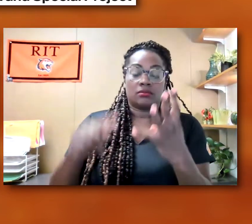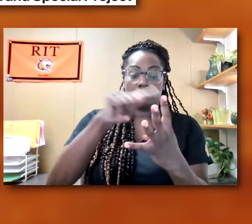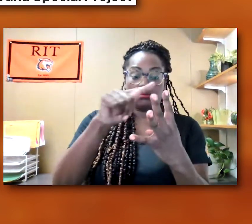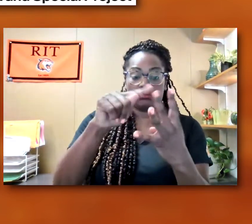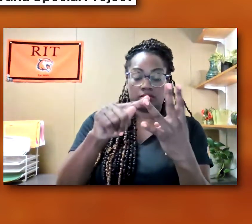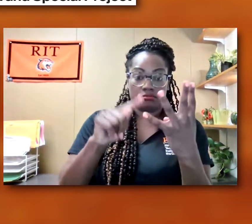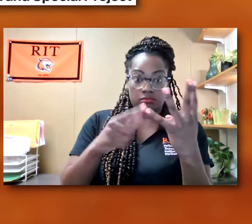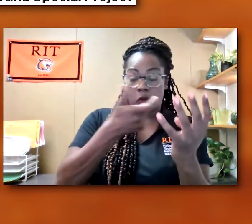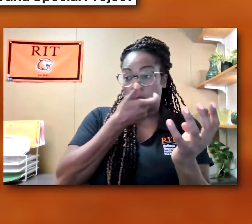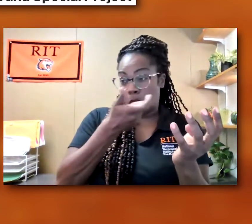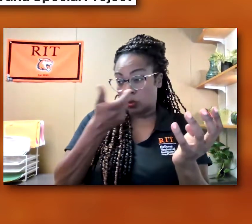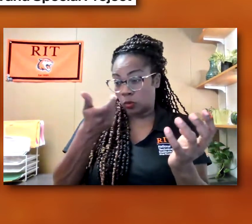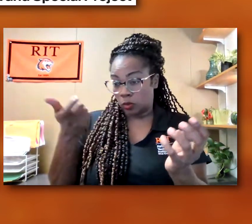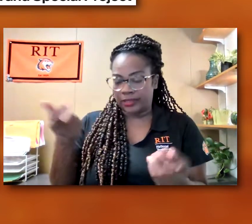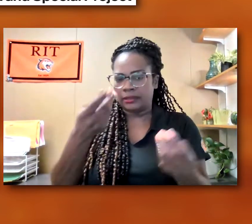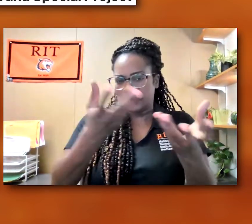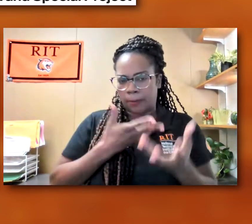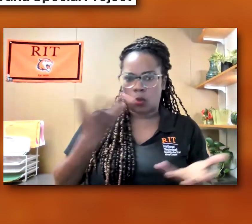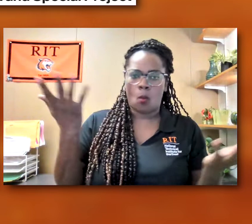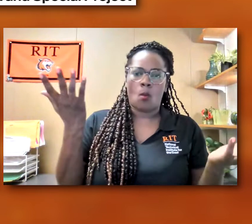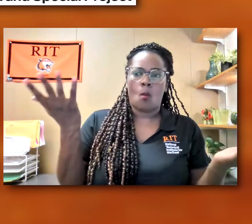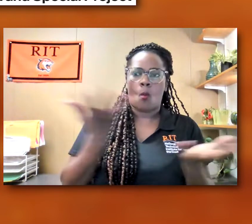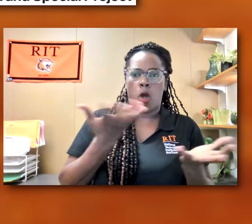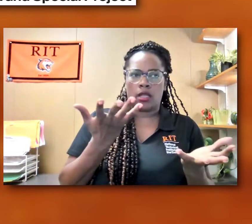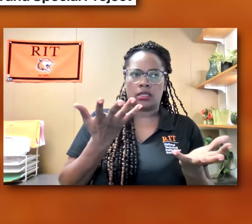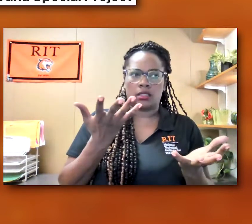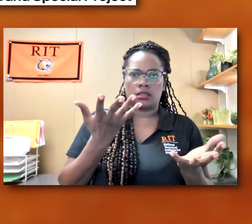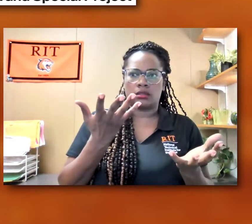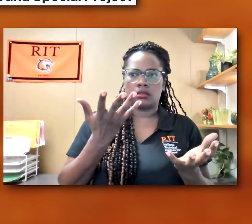OK? So we've got these 4 videos. We're gonna watch all of them, and then I want you all